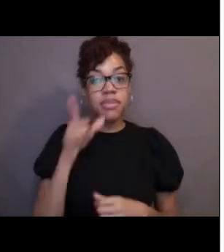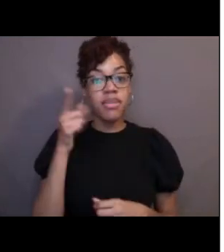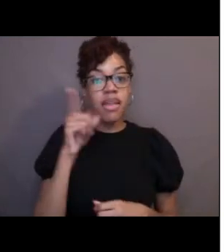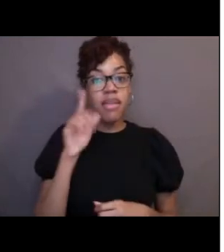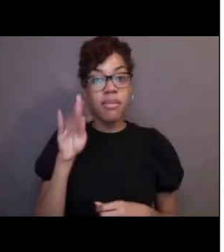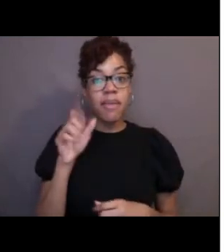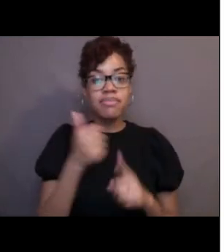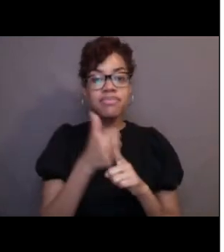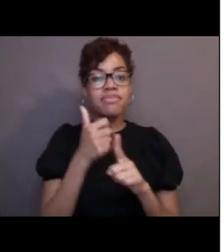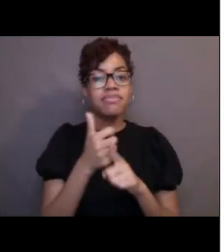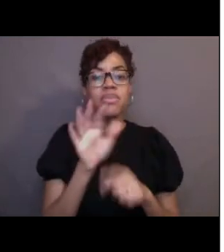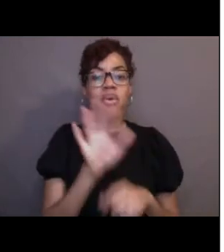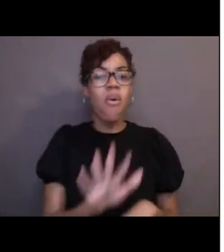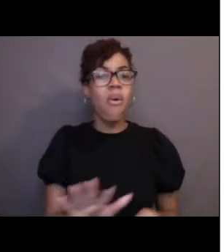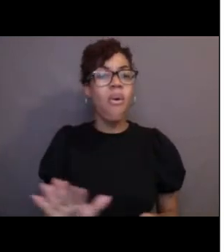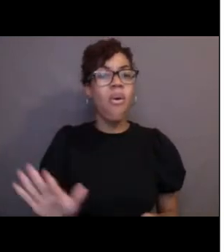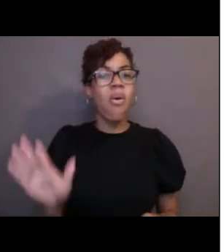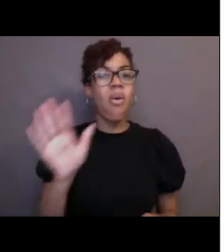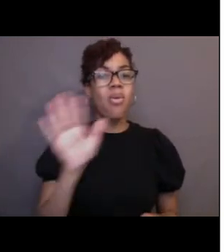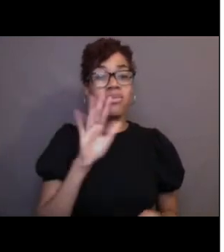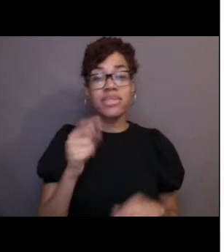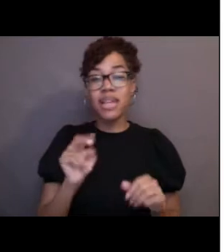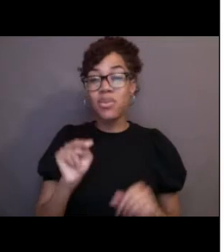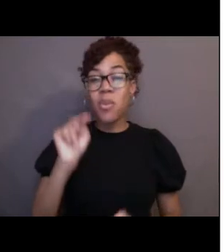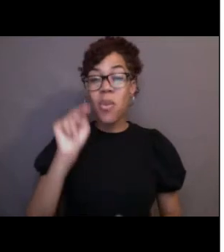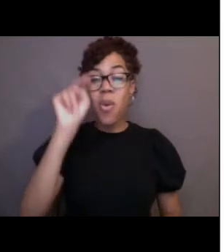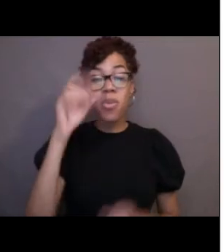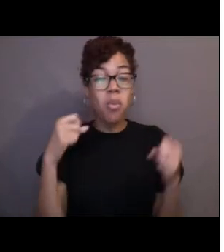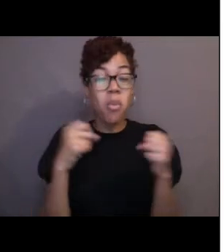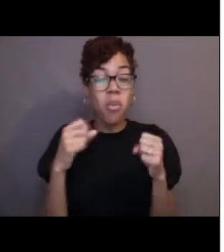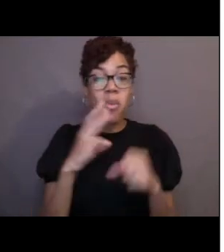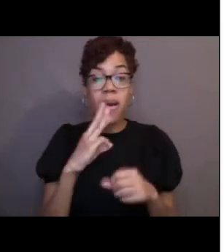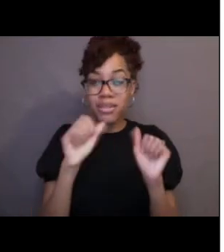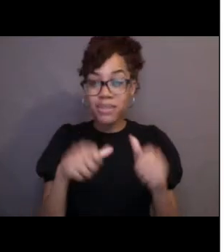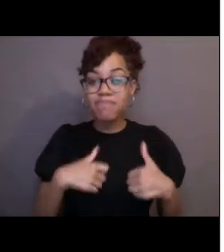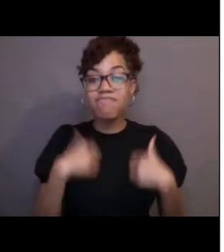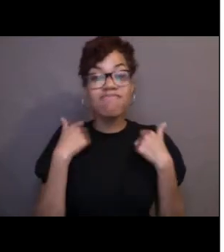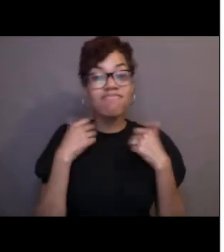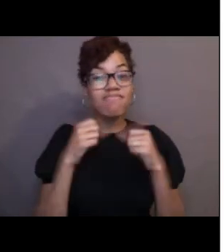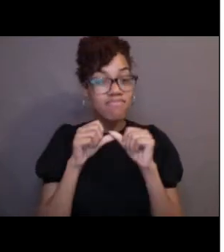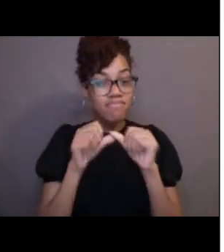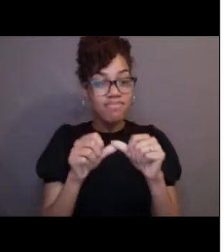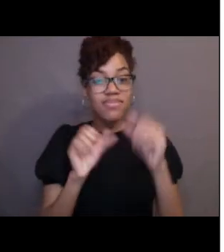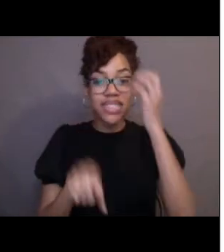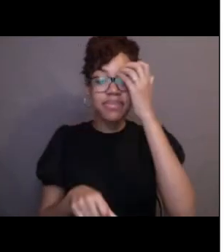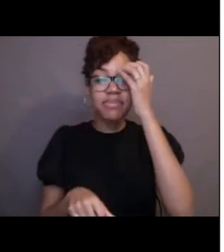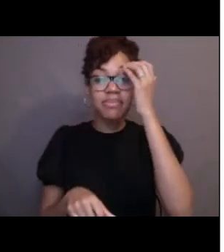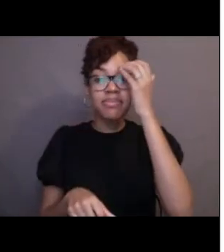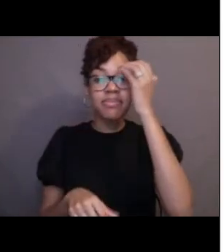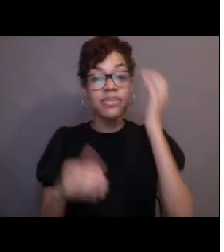They go way further north into really cold water, into Canadian waters north of Europe there.